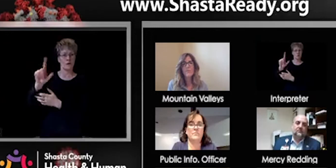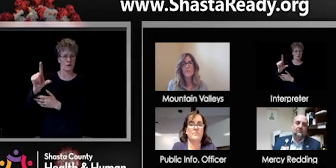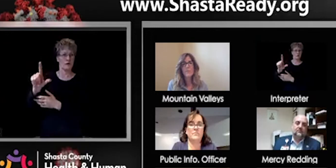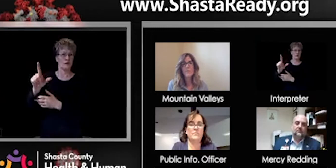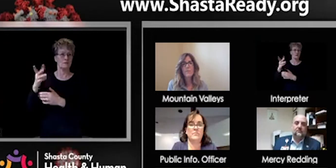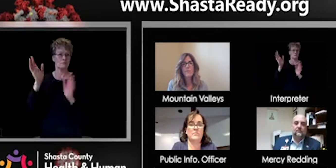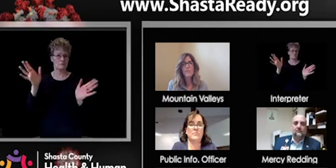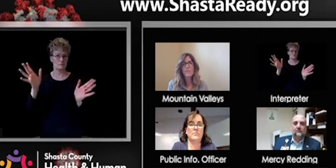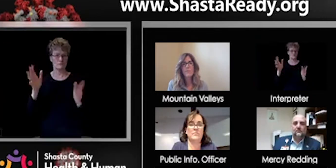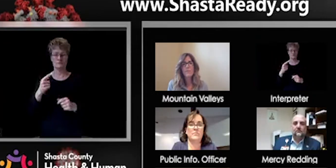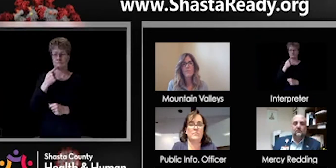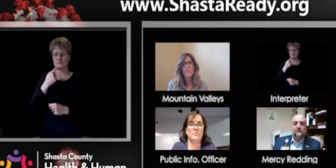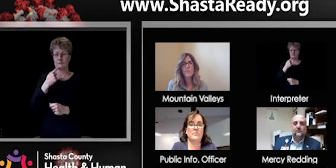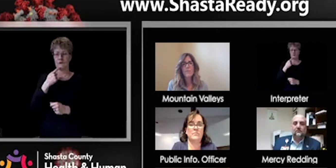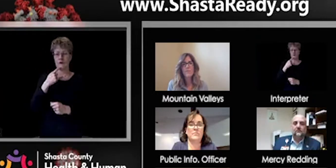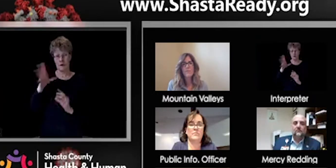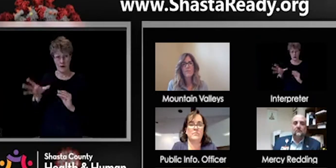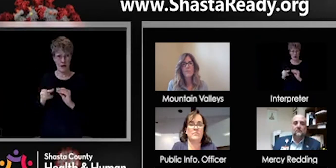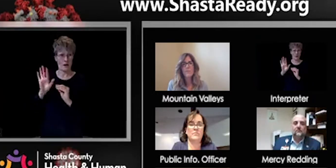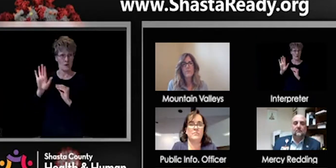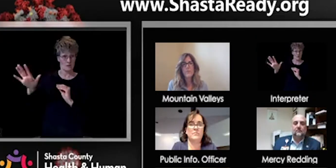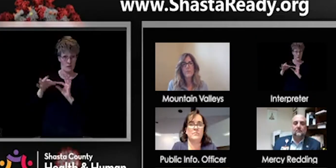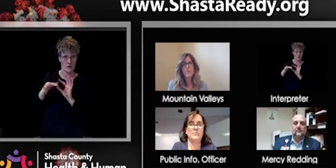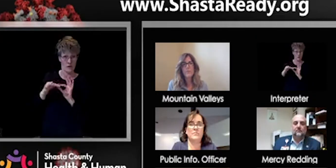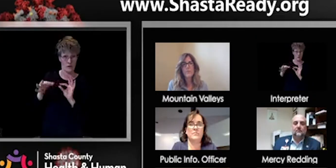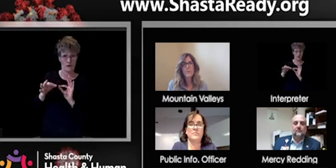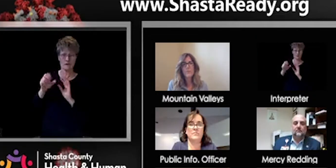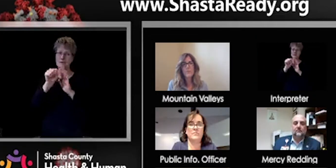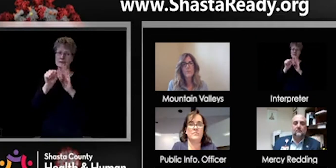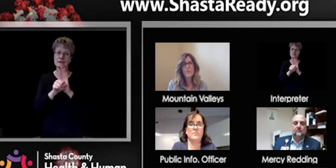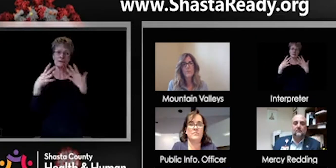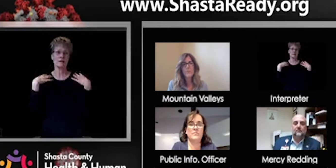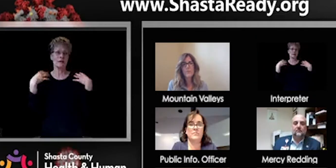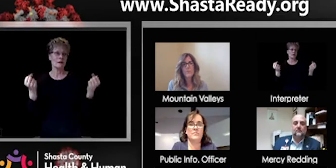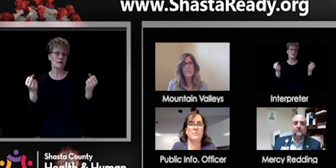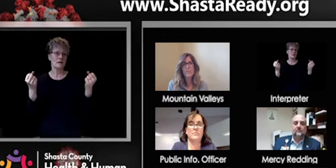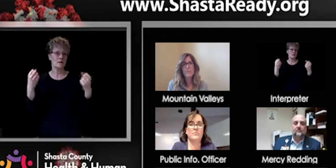again, the State’s Health Officer’s order is in effect in Shasta County we cannot do